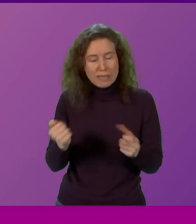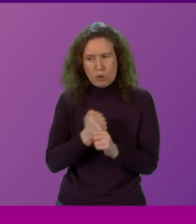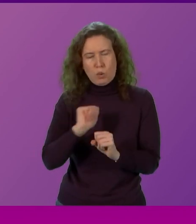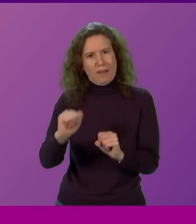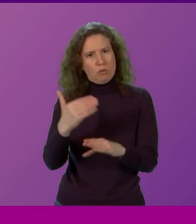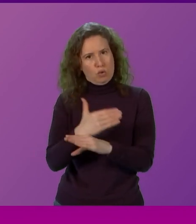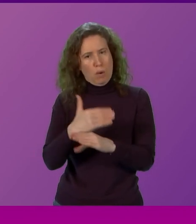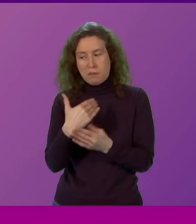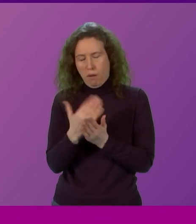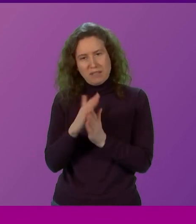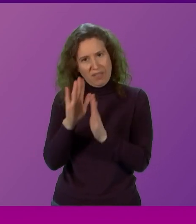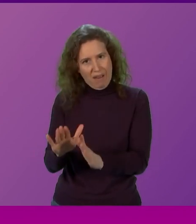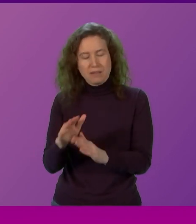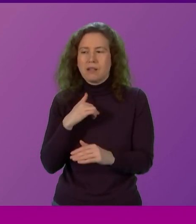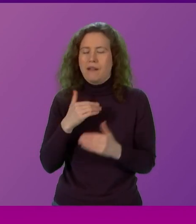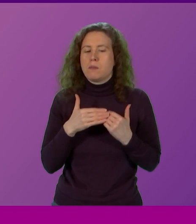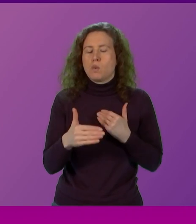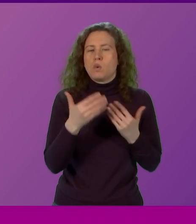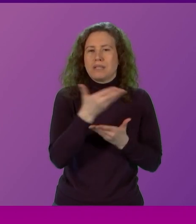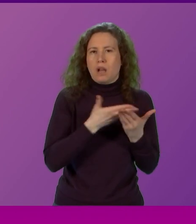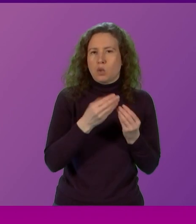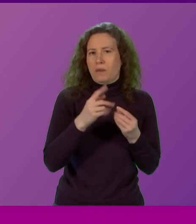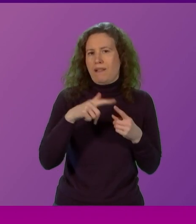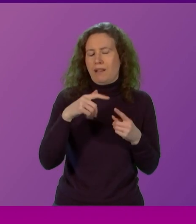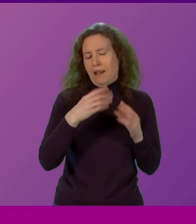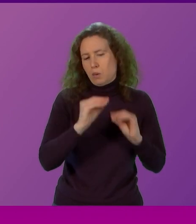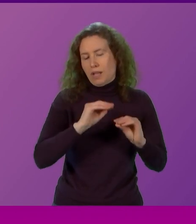part of it, and I will have further discussions with the education secretary, over my remaining